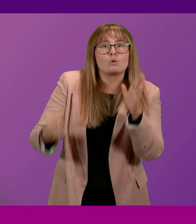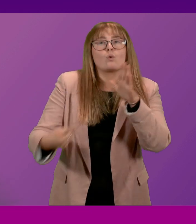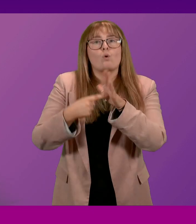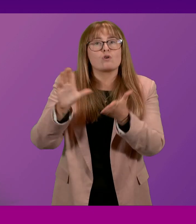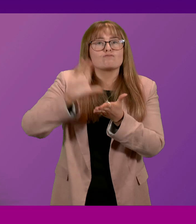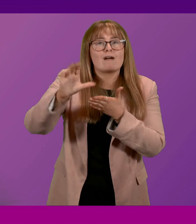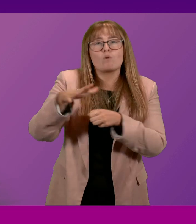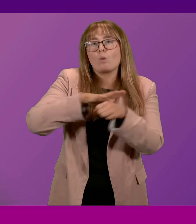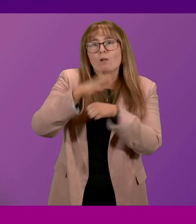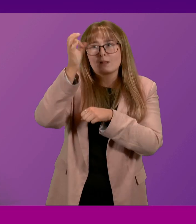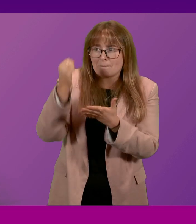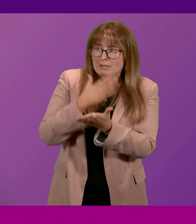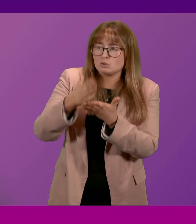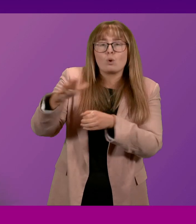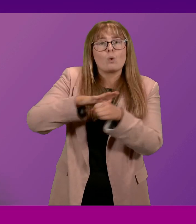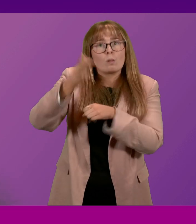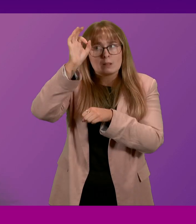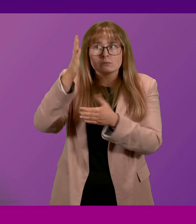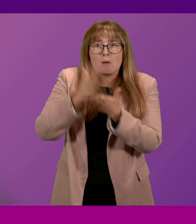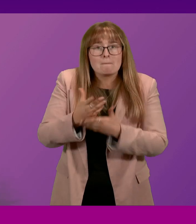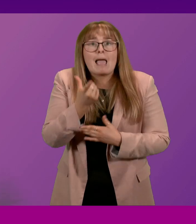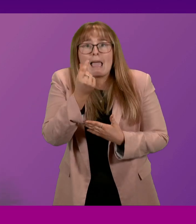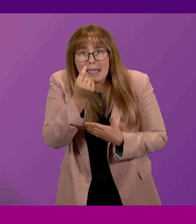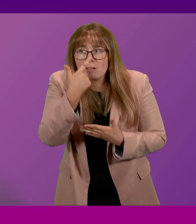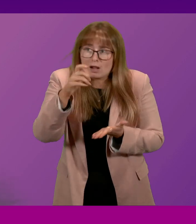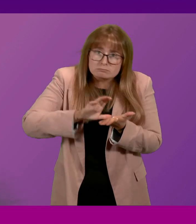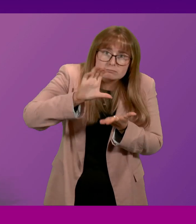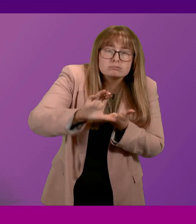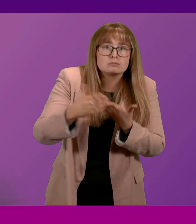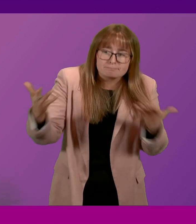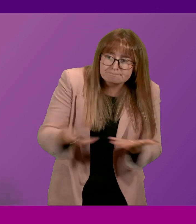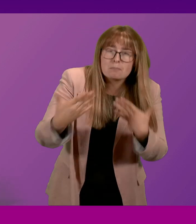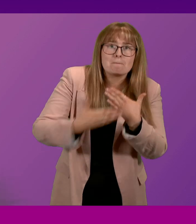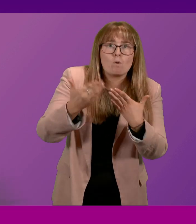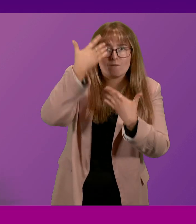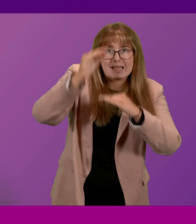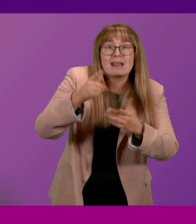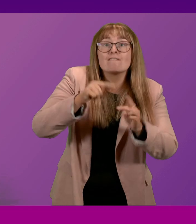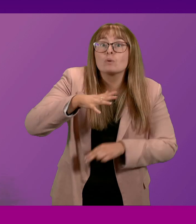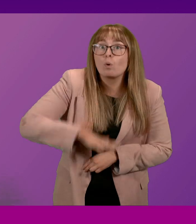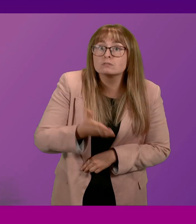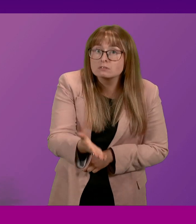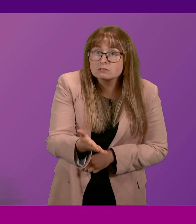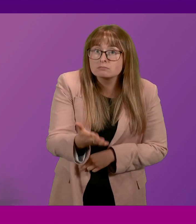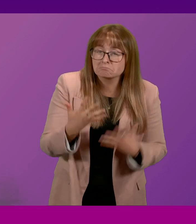to ensure that they are able to invest more in education, should they choose to do so.